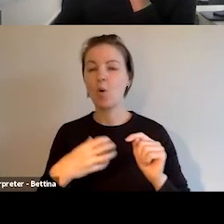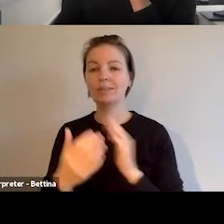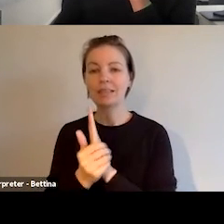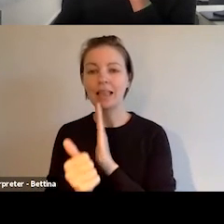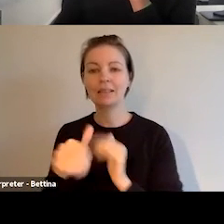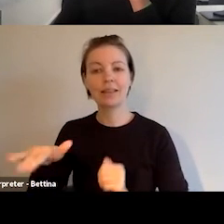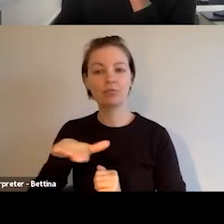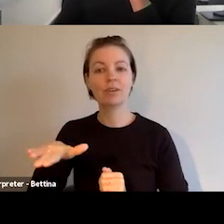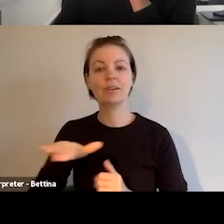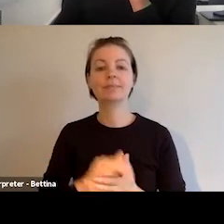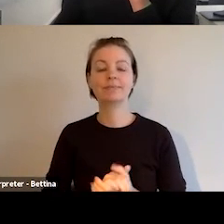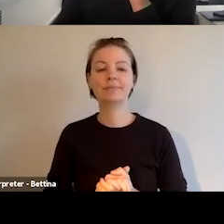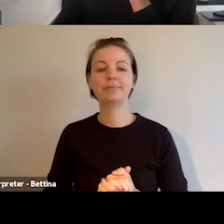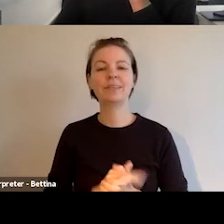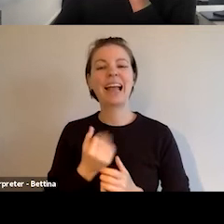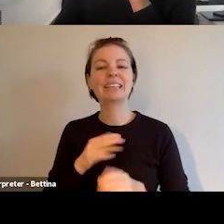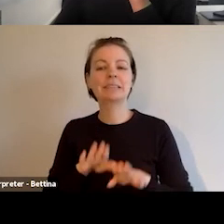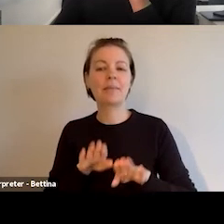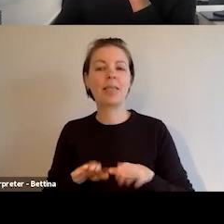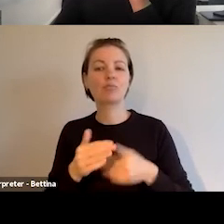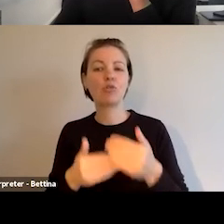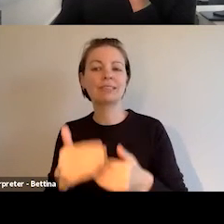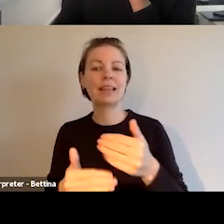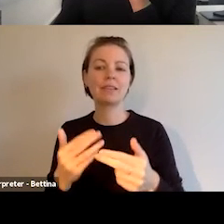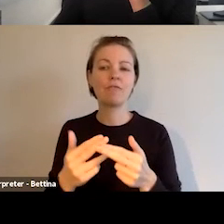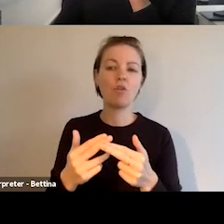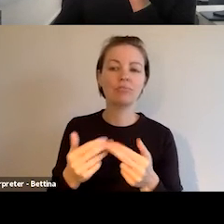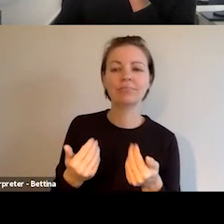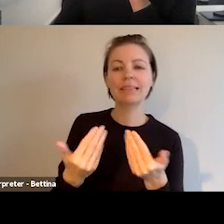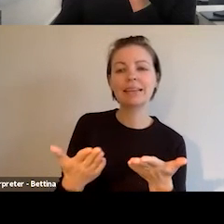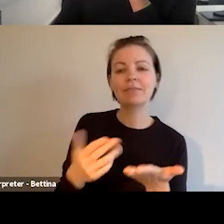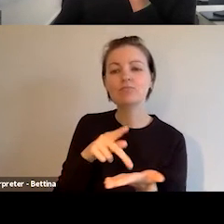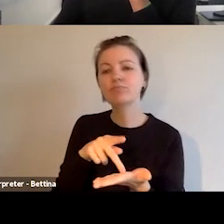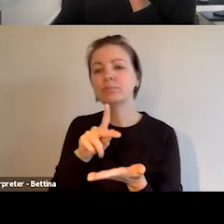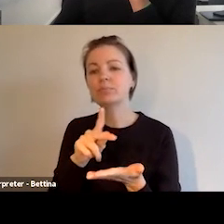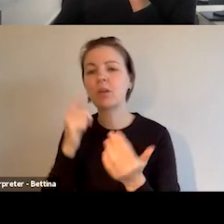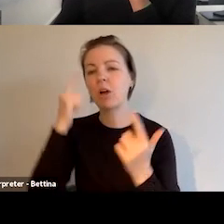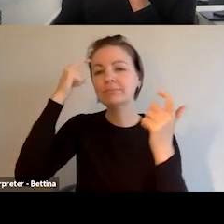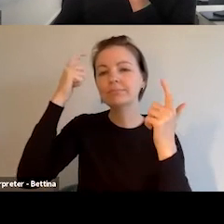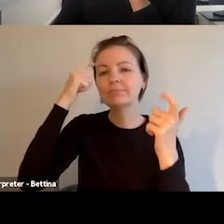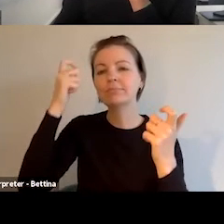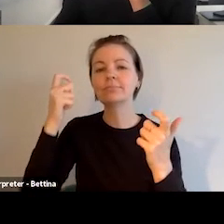Went through a similar process of provocation, creative developments . But what we found was with